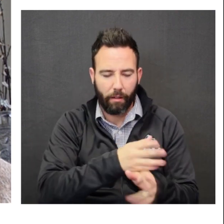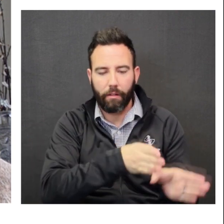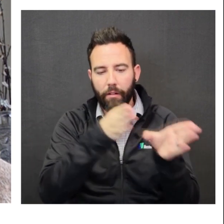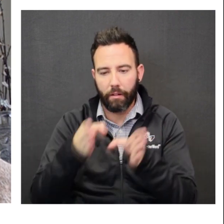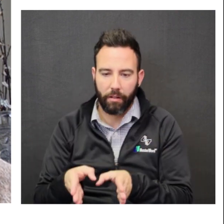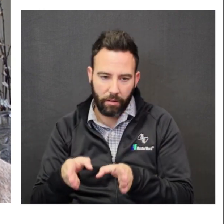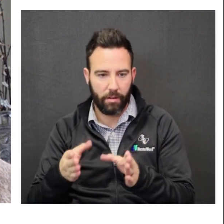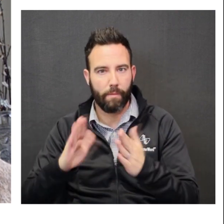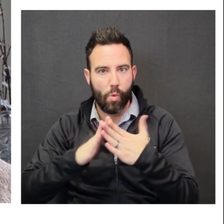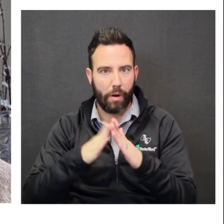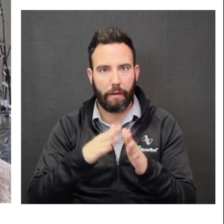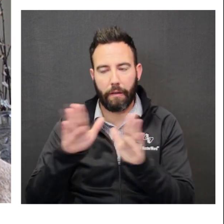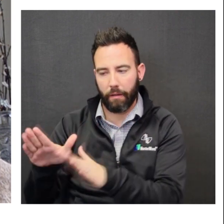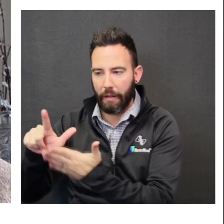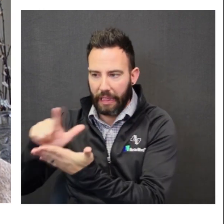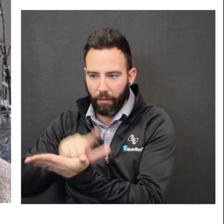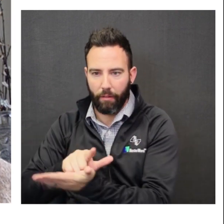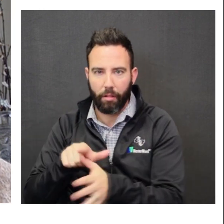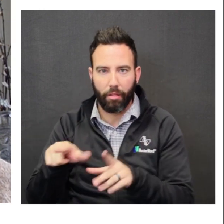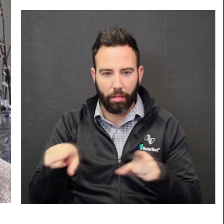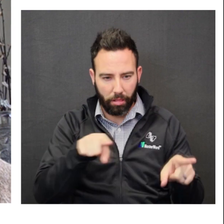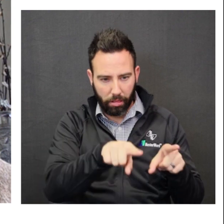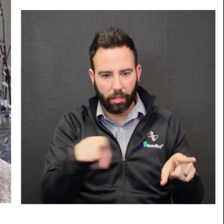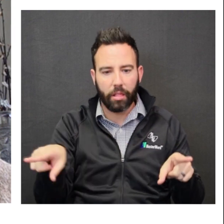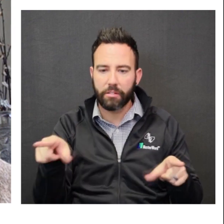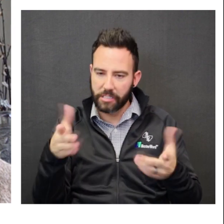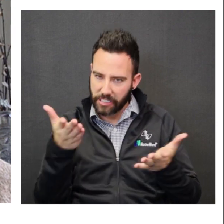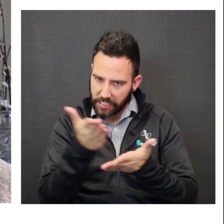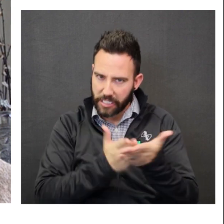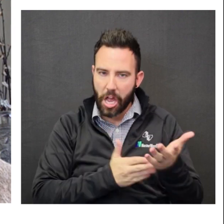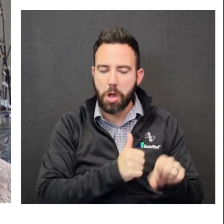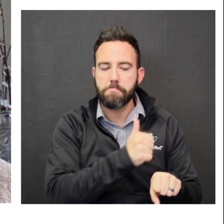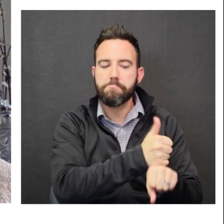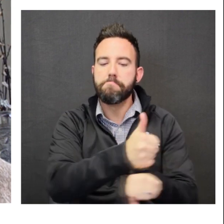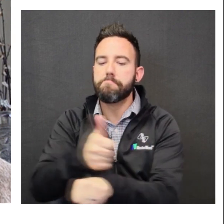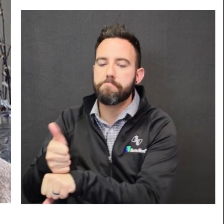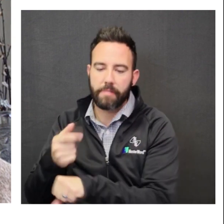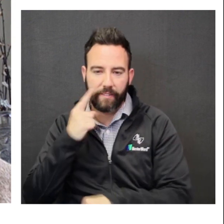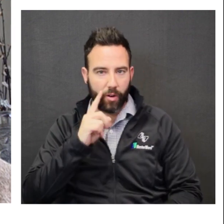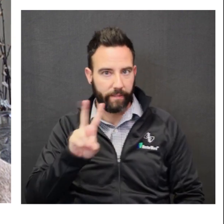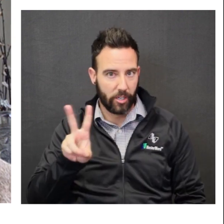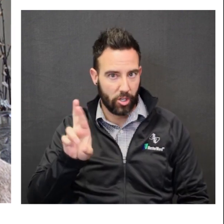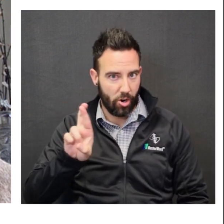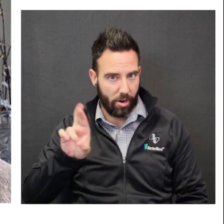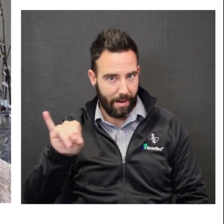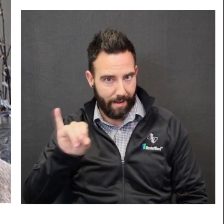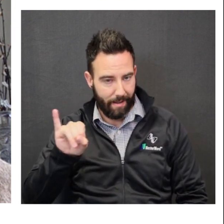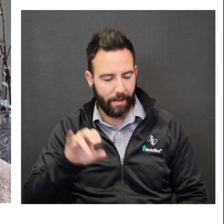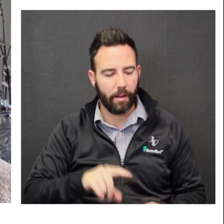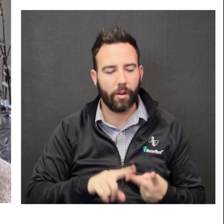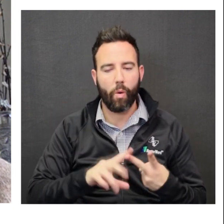and legal side, you know, we already had some infrastructure in place for VRI for the video remote interpreting, in the OPI